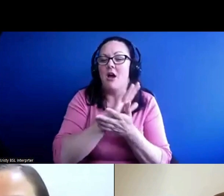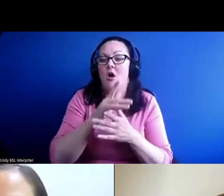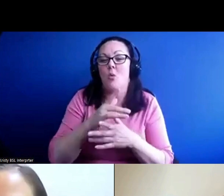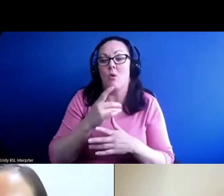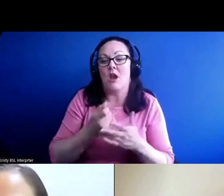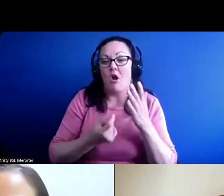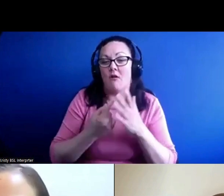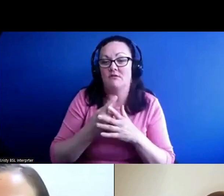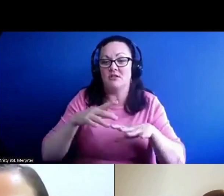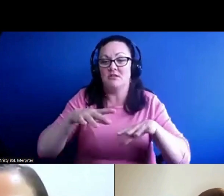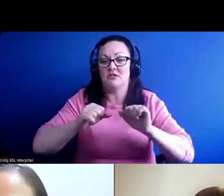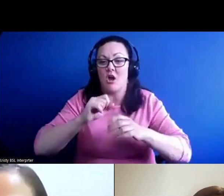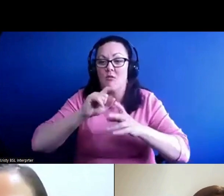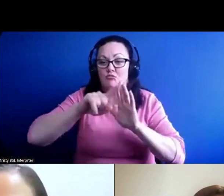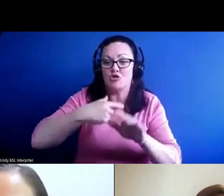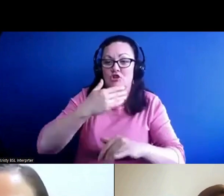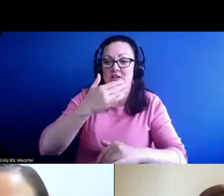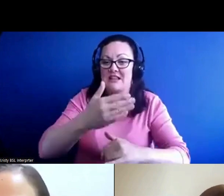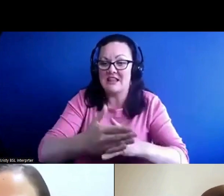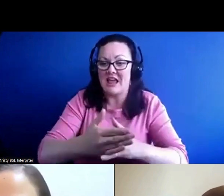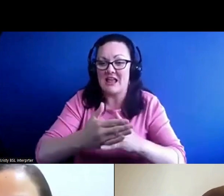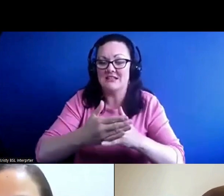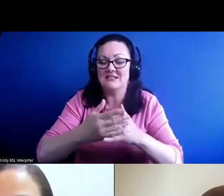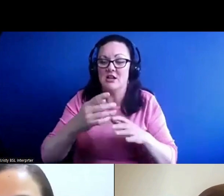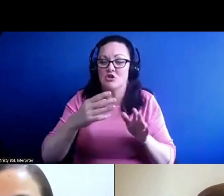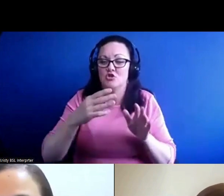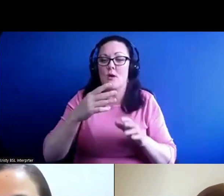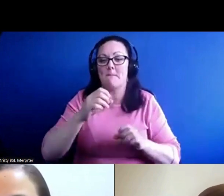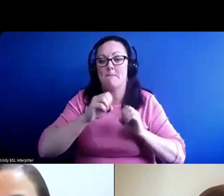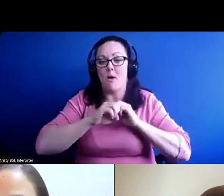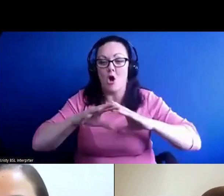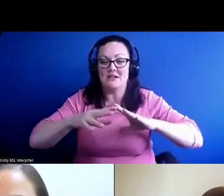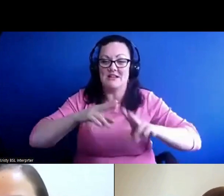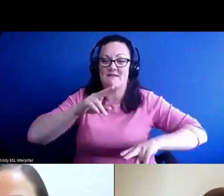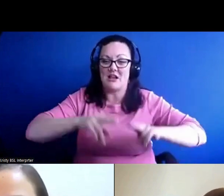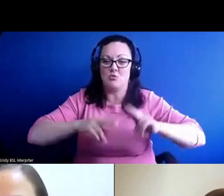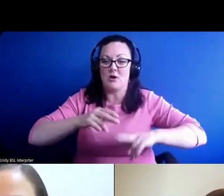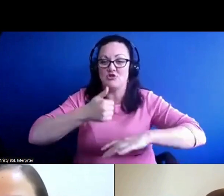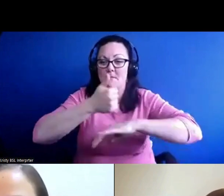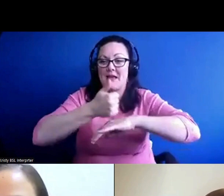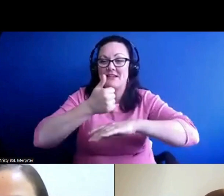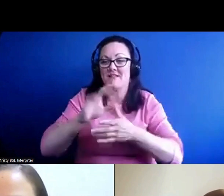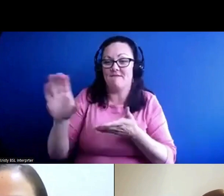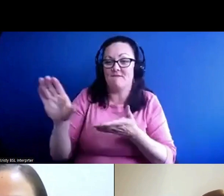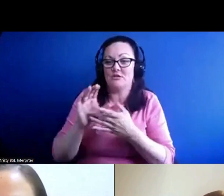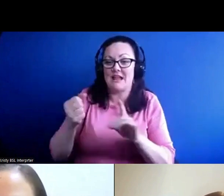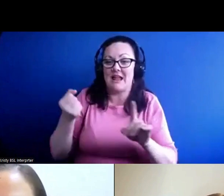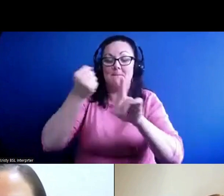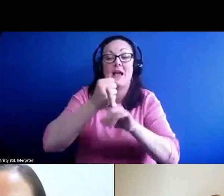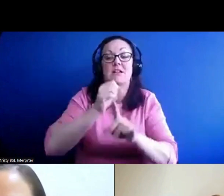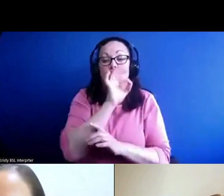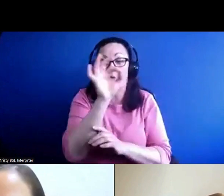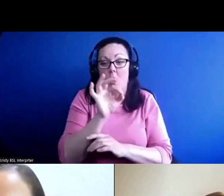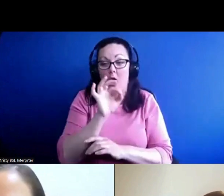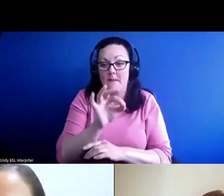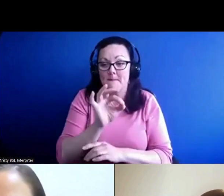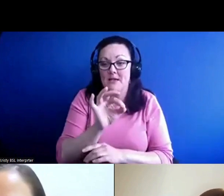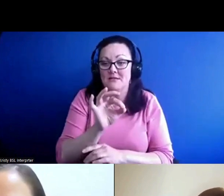by setting monitoring evaluation based on funder impact determinants which determine our audience, objectives and